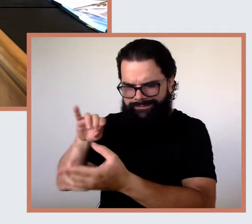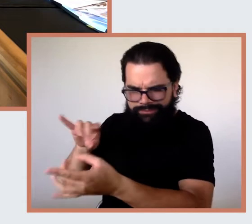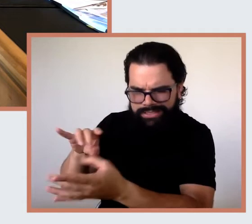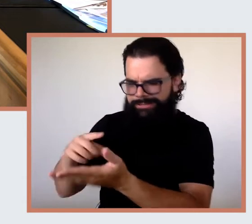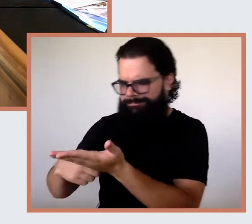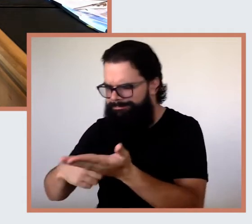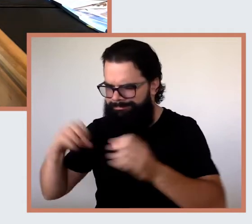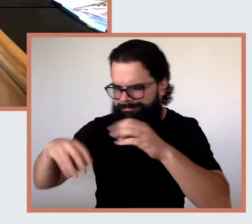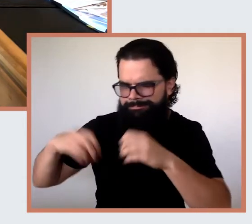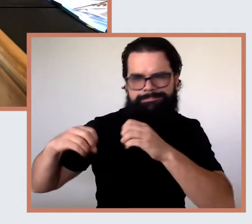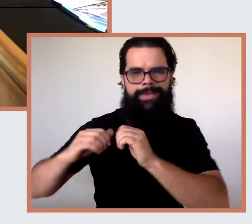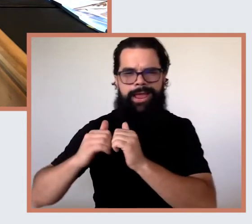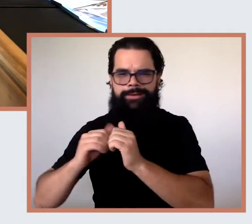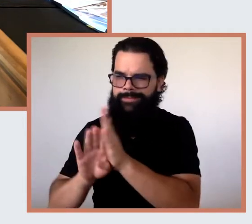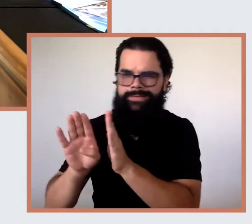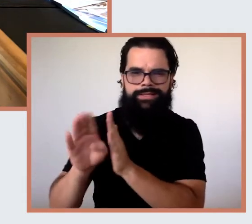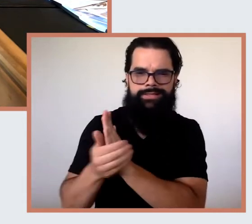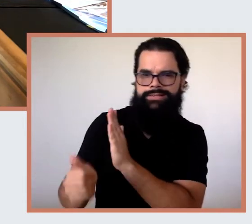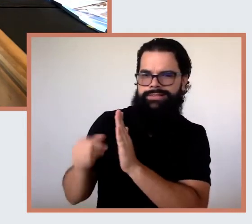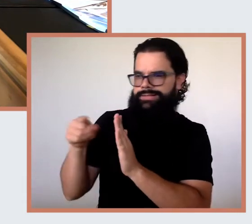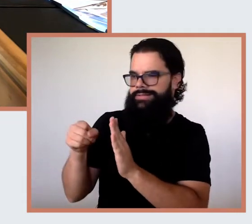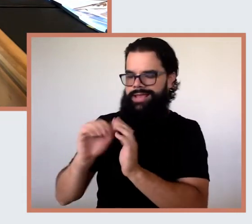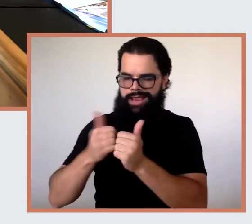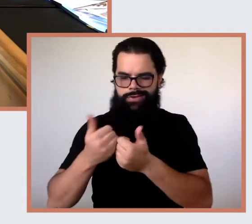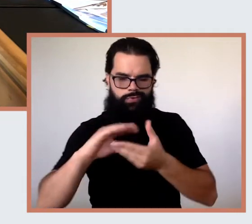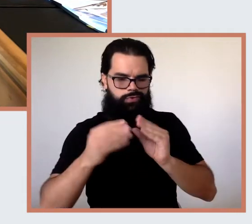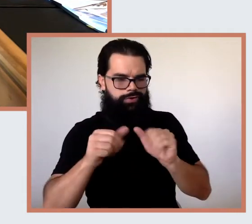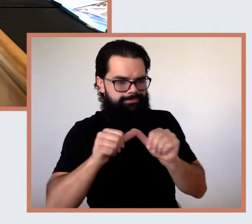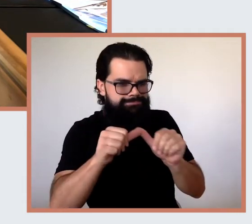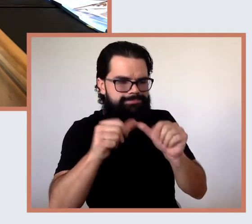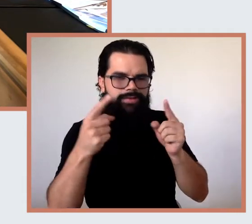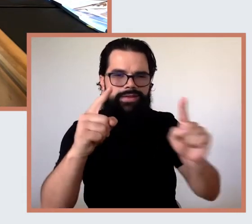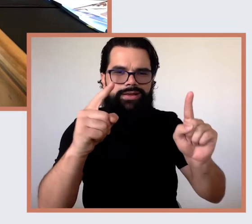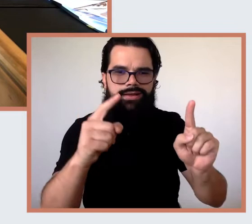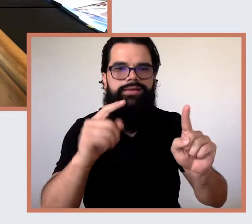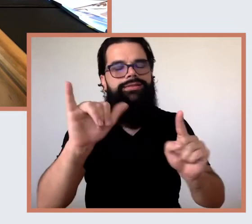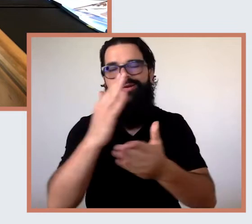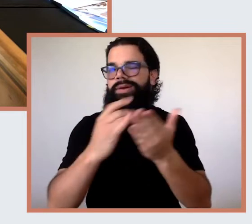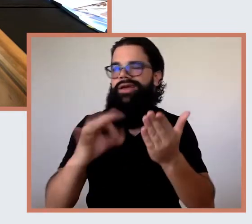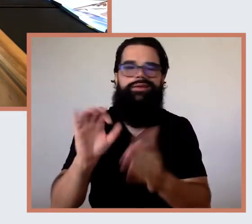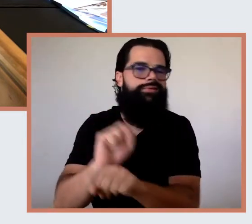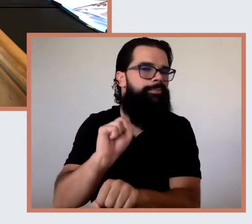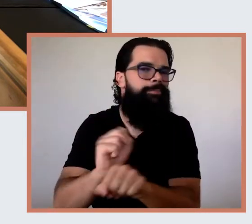about it, we've debated it, we get it. But this is how the story has to work. And that's collaboration and that's compromise.